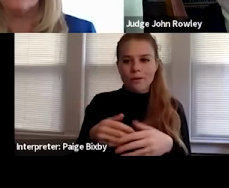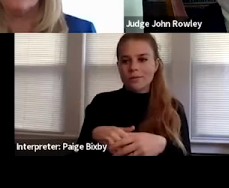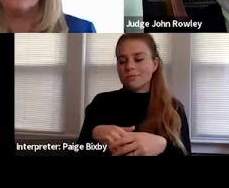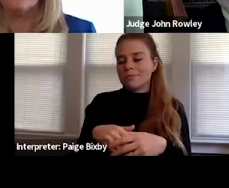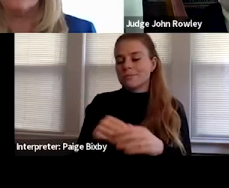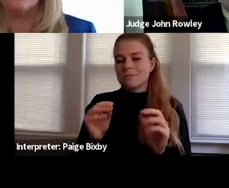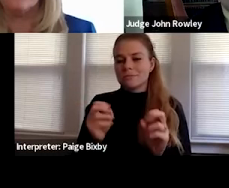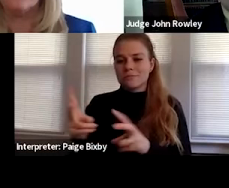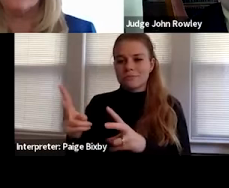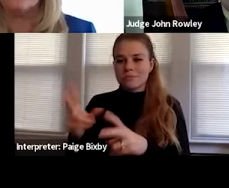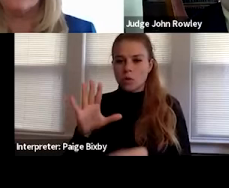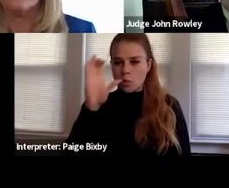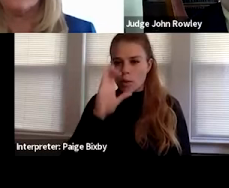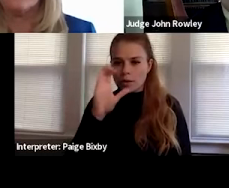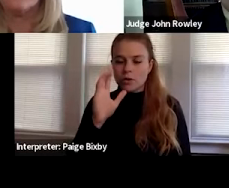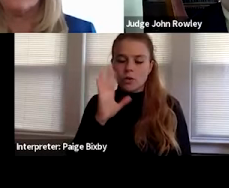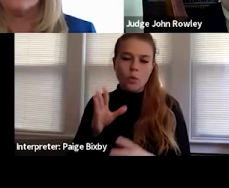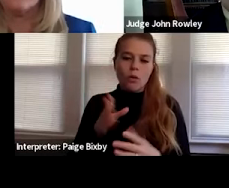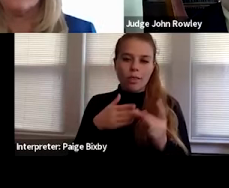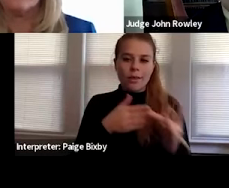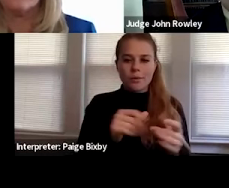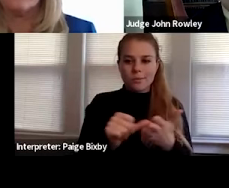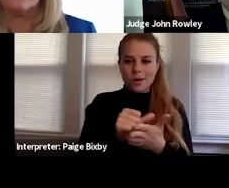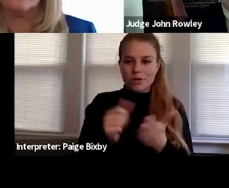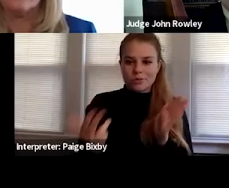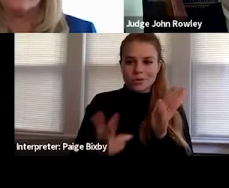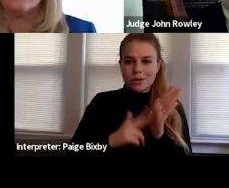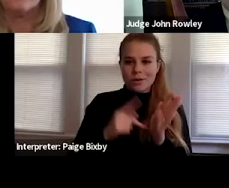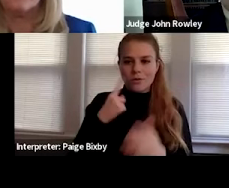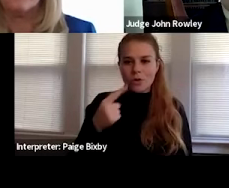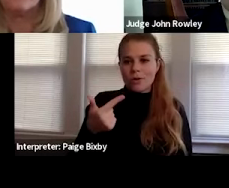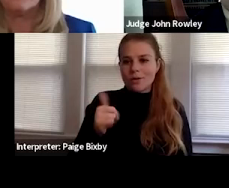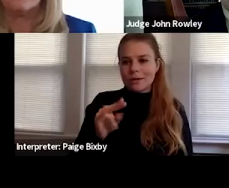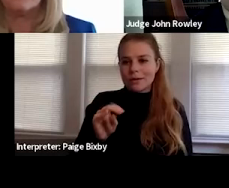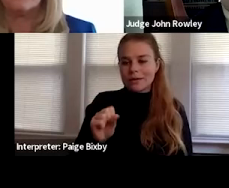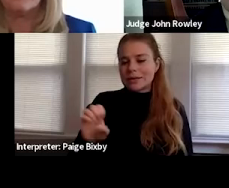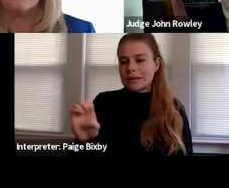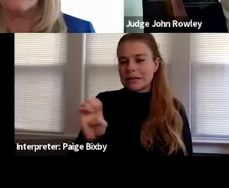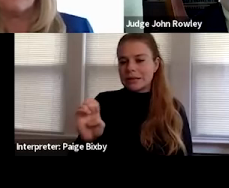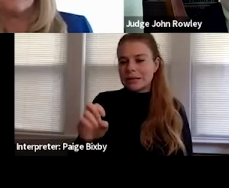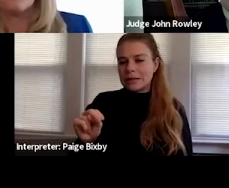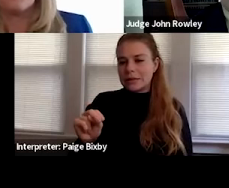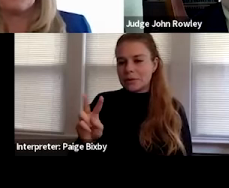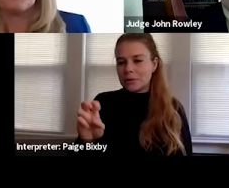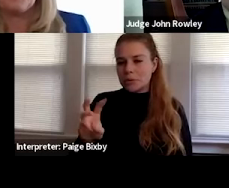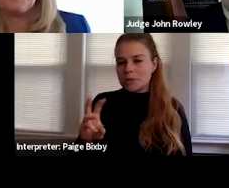and it will take you to a page where you can sign up for the GAINS e-newsletter, learn about upcoming webinars and events